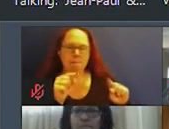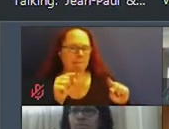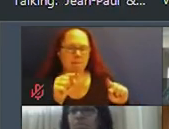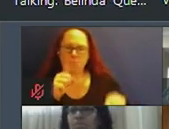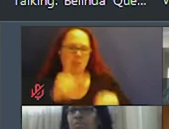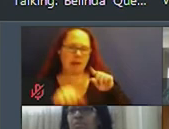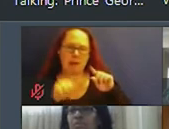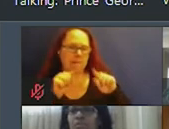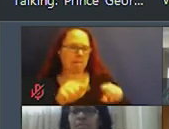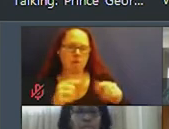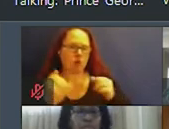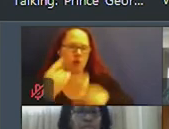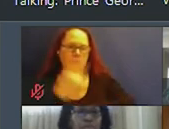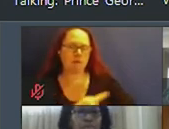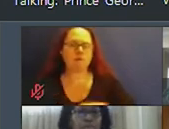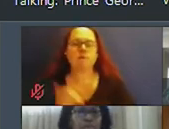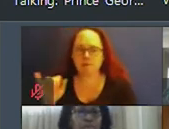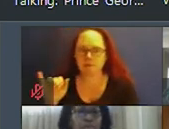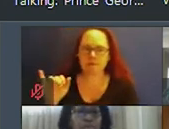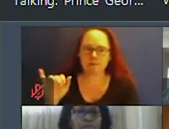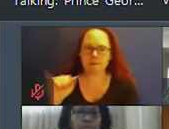Okay. L is it L Langevin?